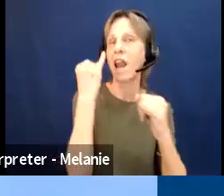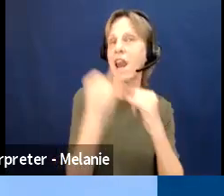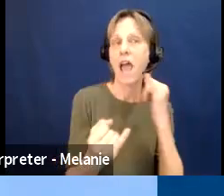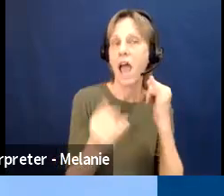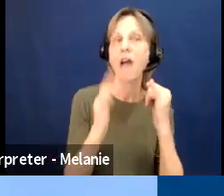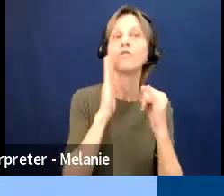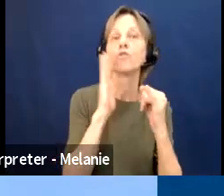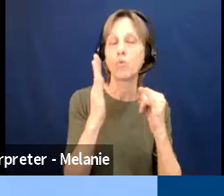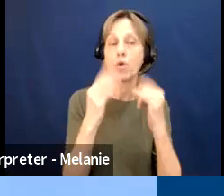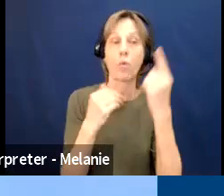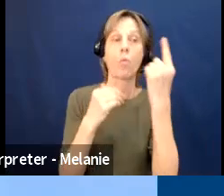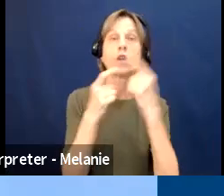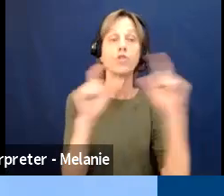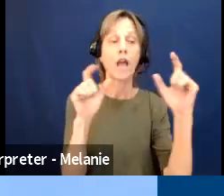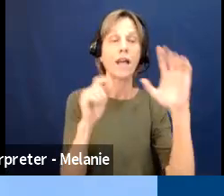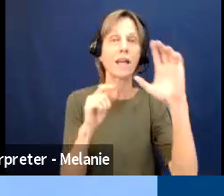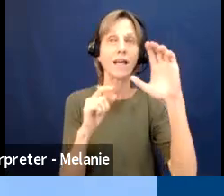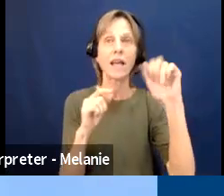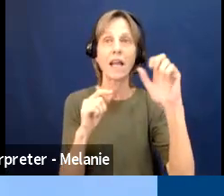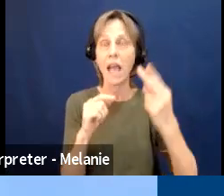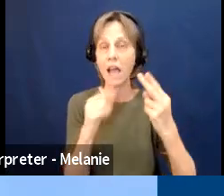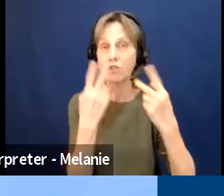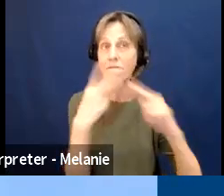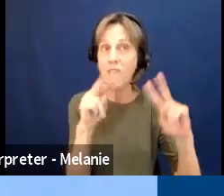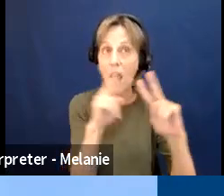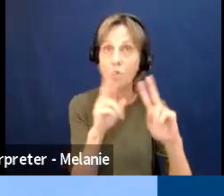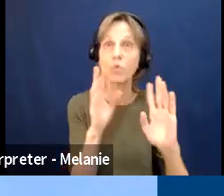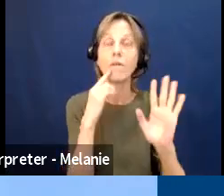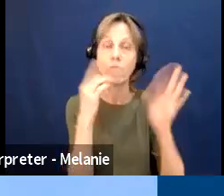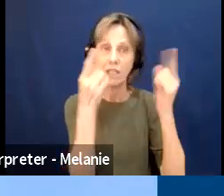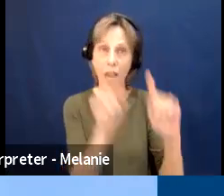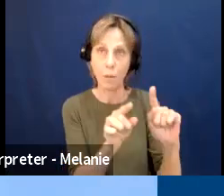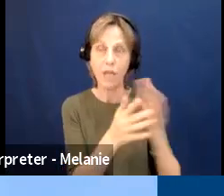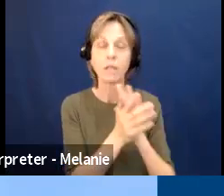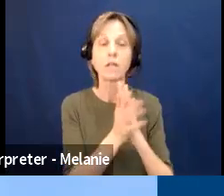value as we call it for a settlement when work is completed you're likely to get another check